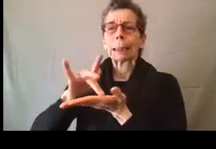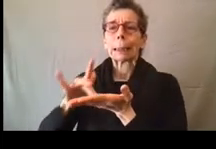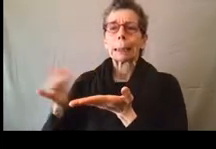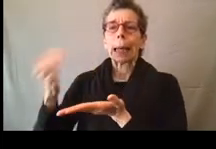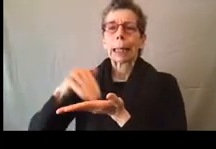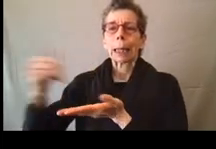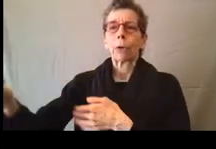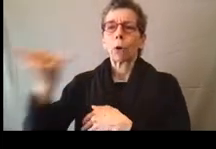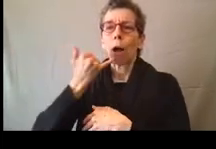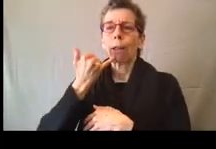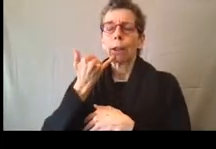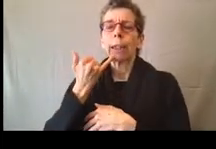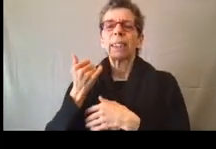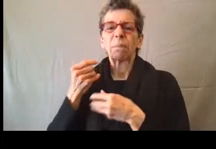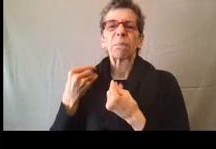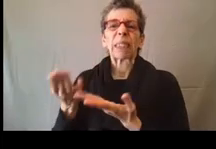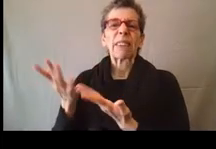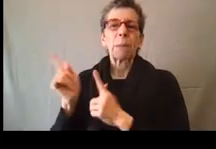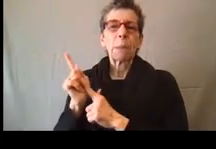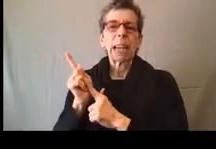is dialing back in. Let's give him just one minute.